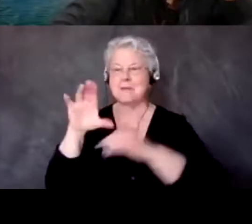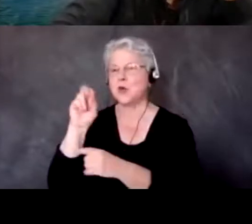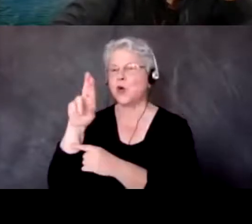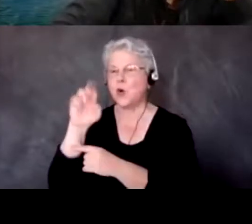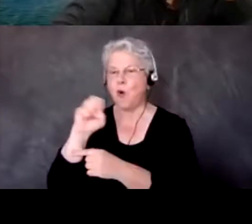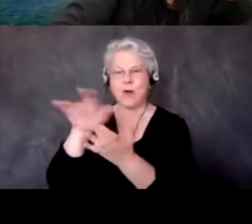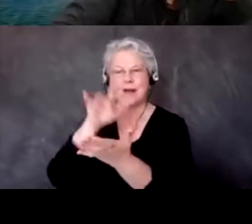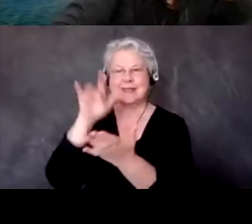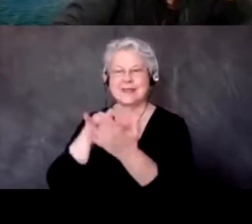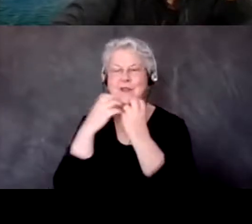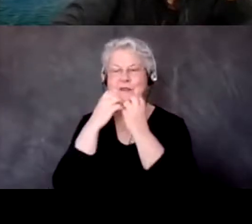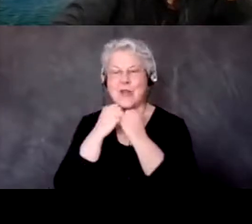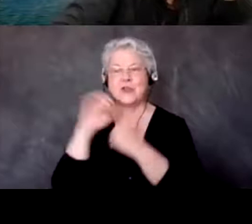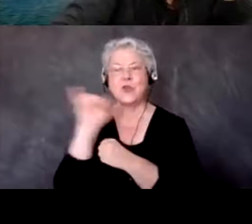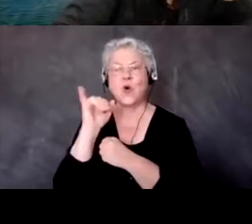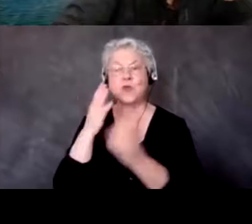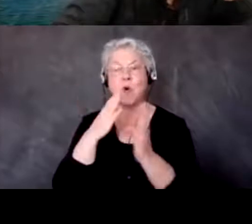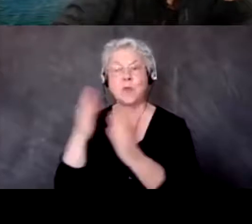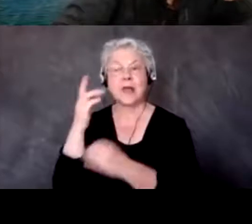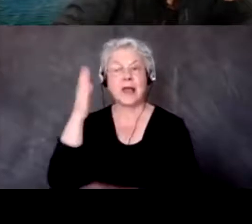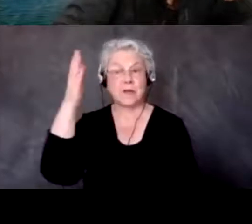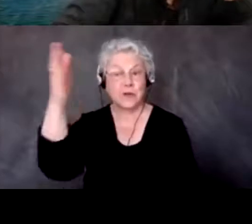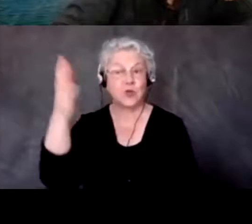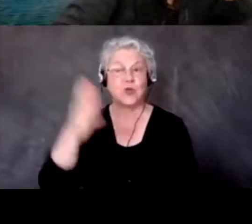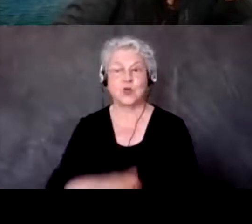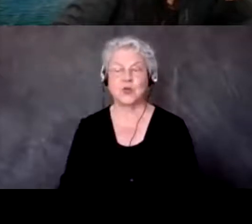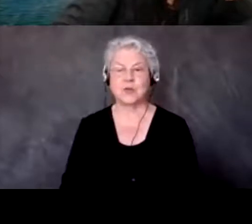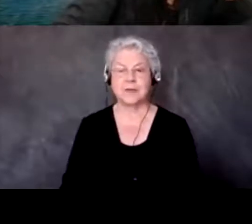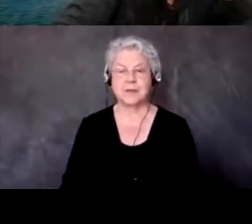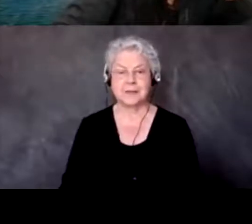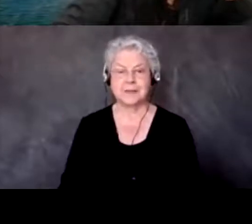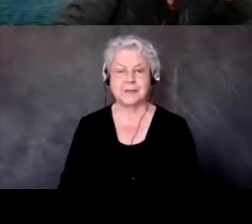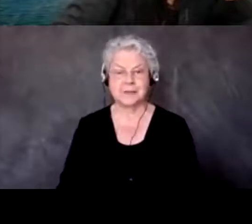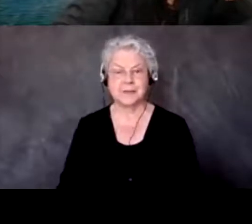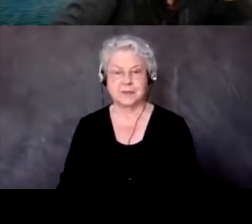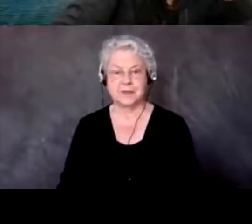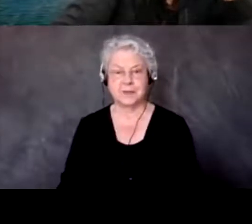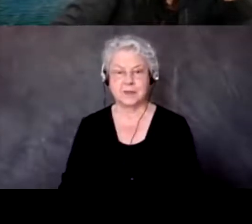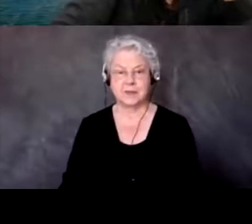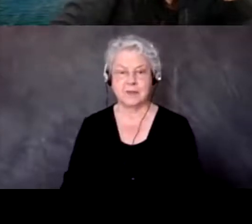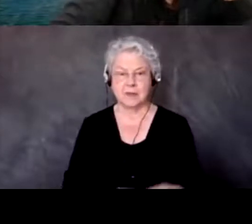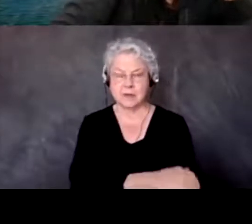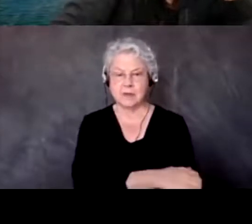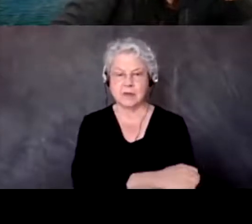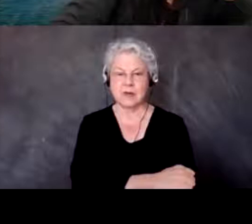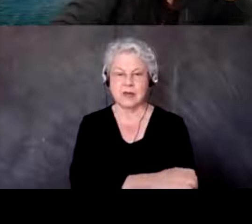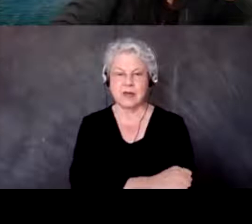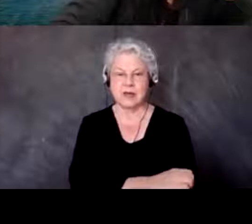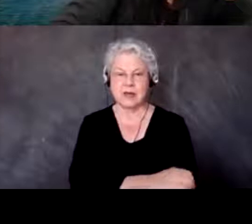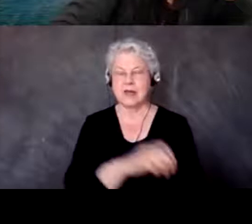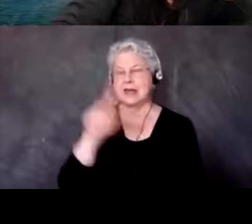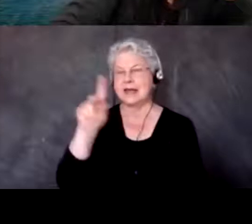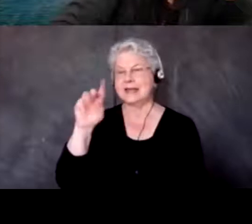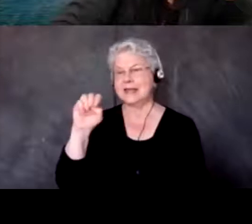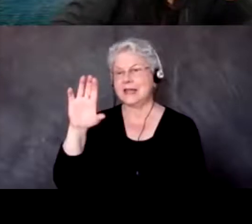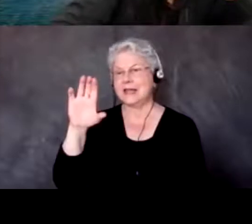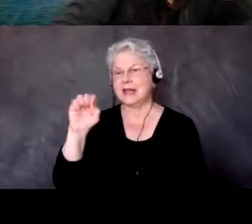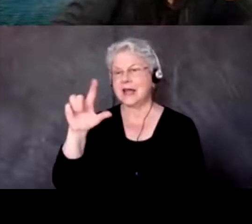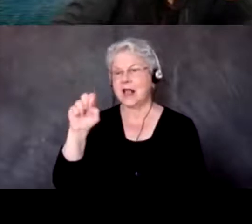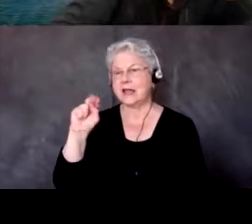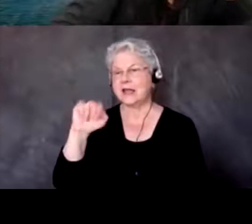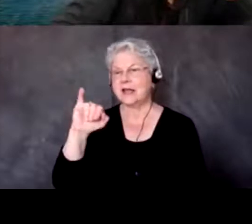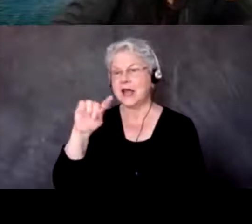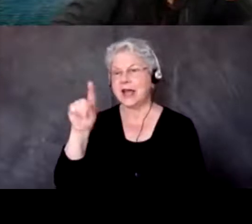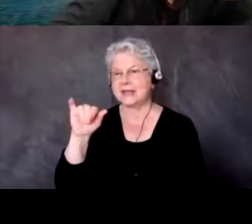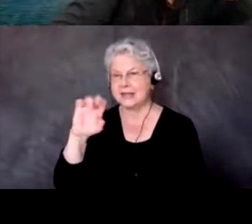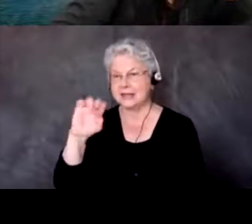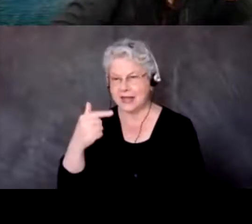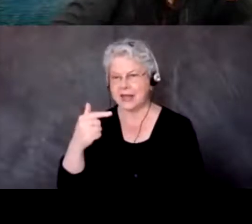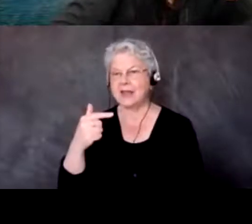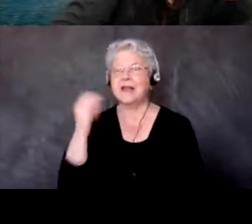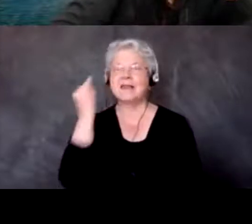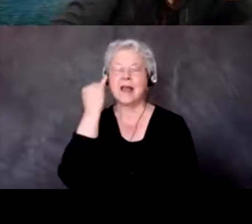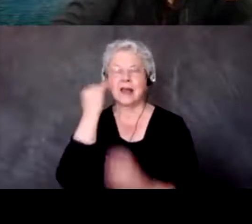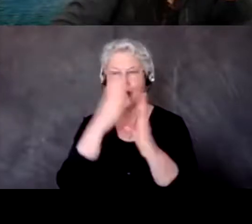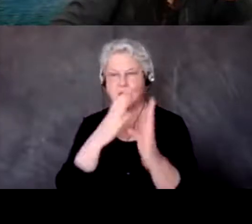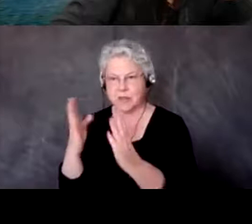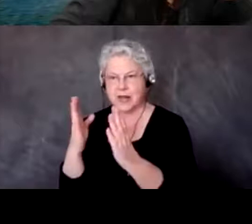for the future. Decolonizing how we see planning. Yes, that's definitely how CCP is different.